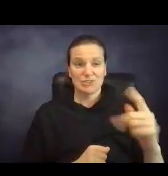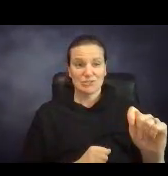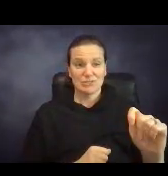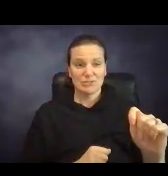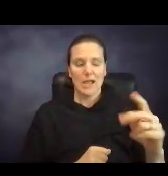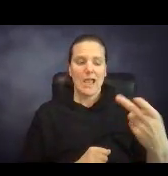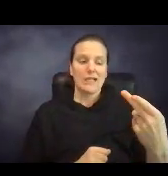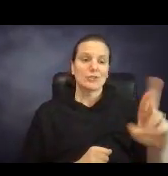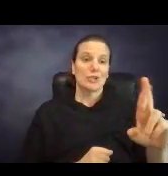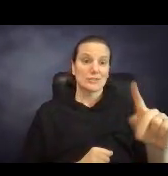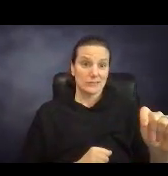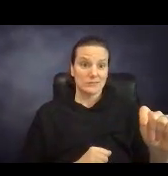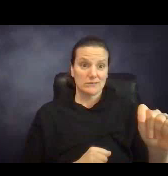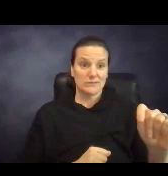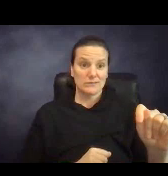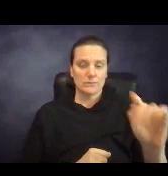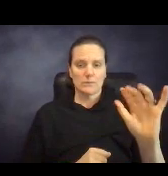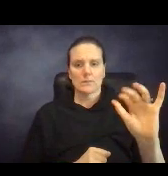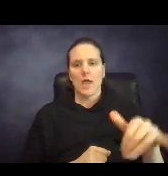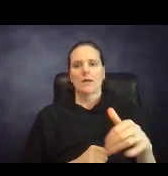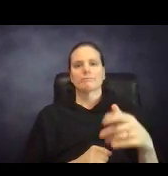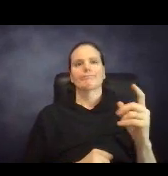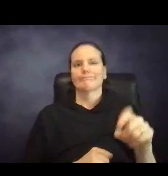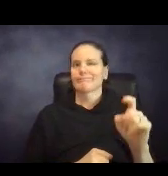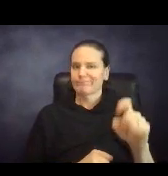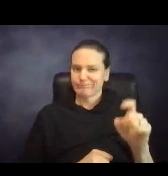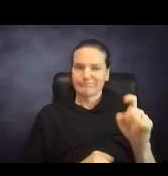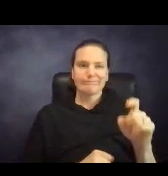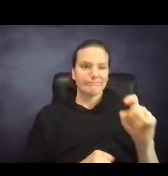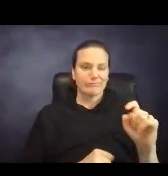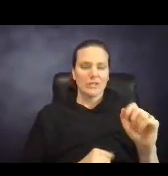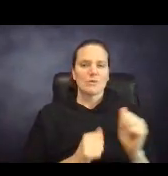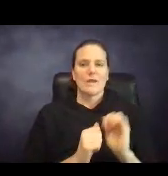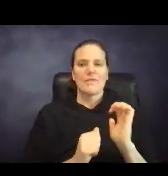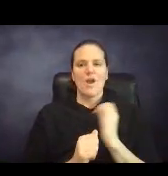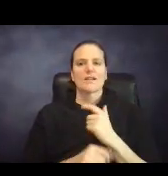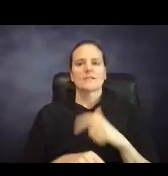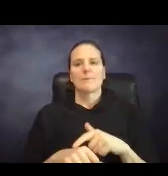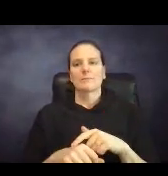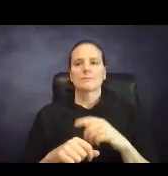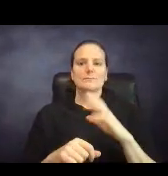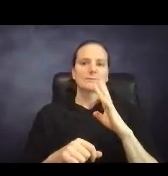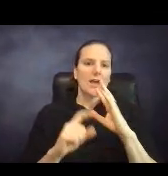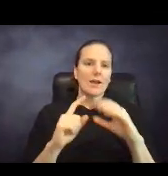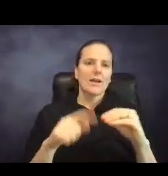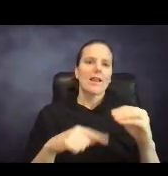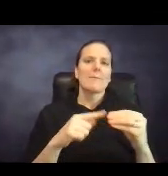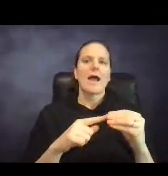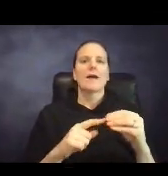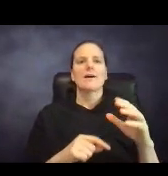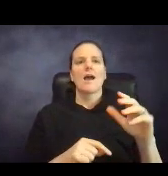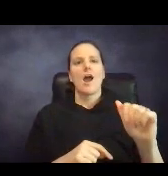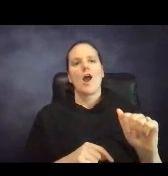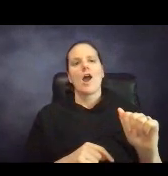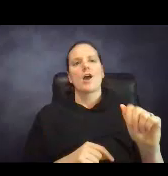as something that is somewhat necessary in, in our time. We talked a lot about the adrenal relay last time and how one of the reasons